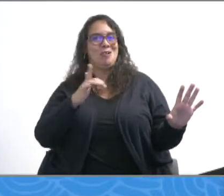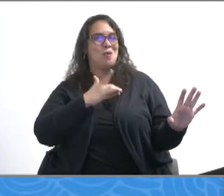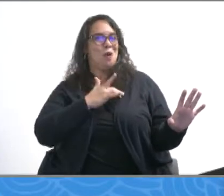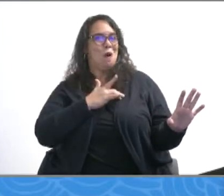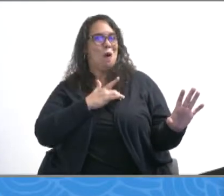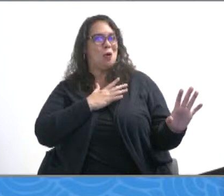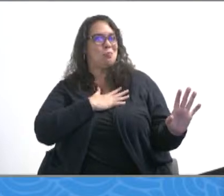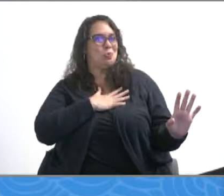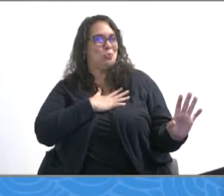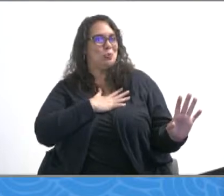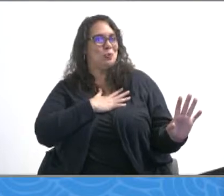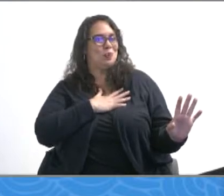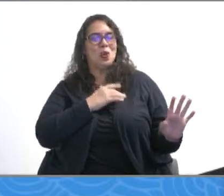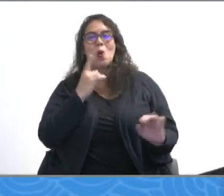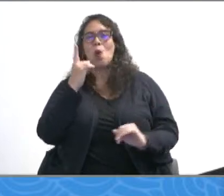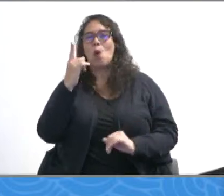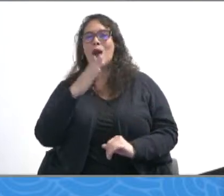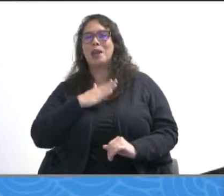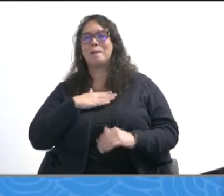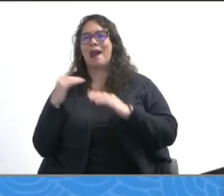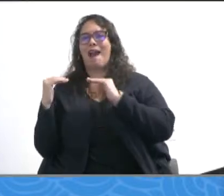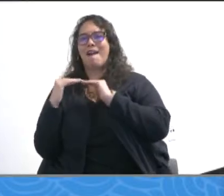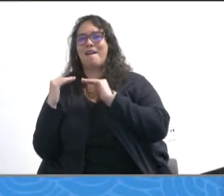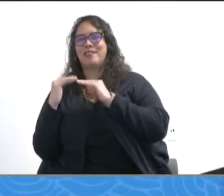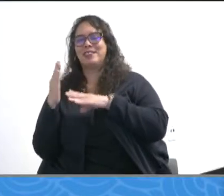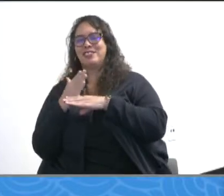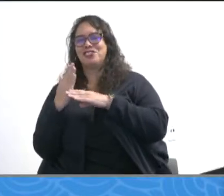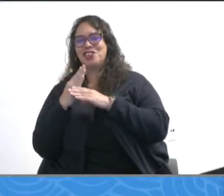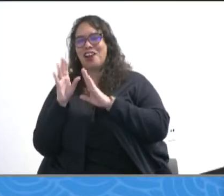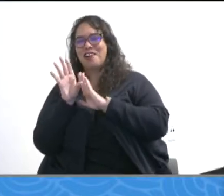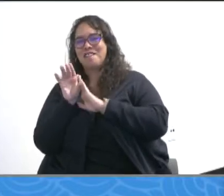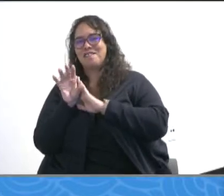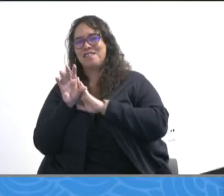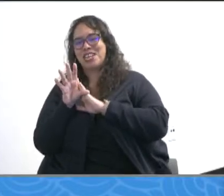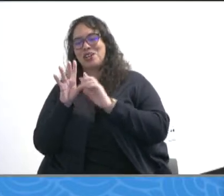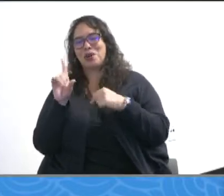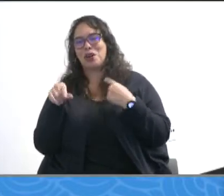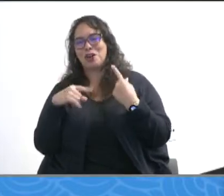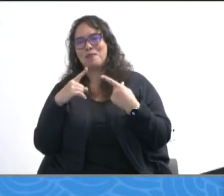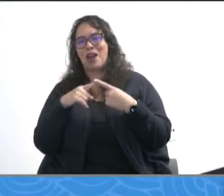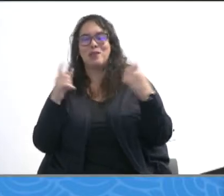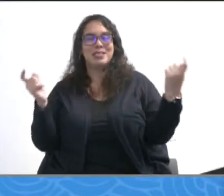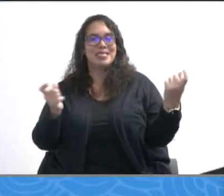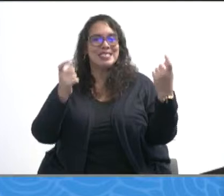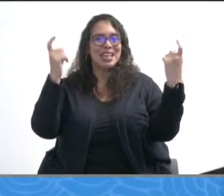And so one of my colleagues shared a video on celebrating Black history,